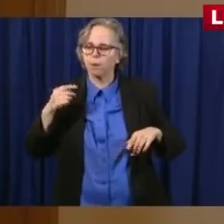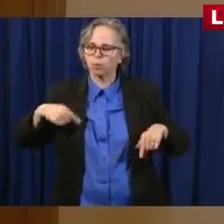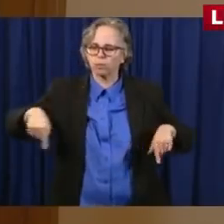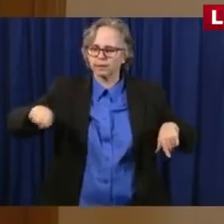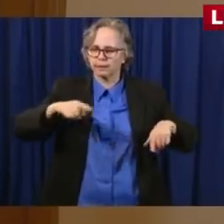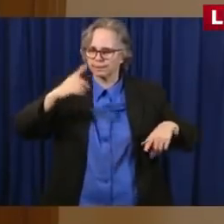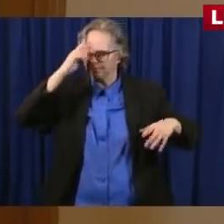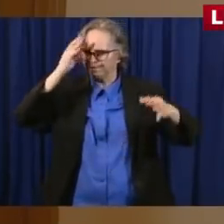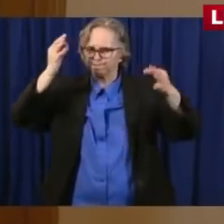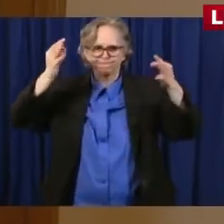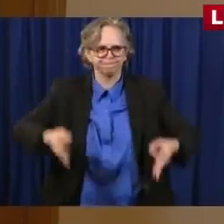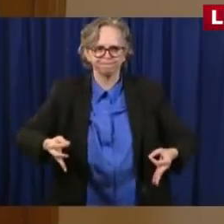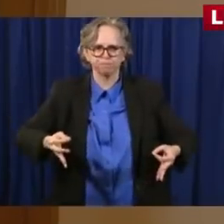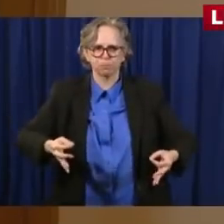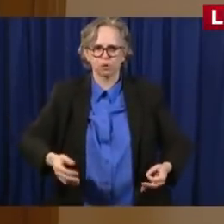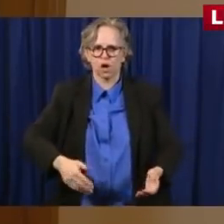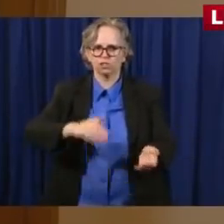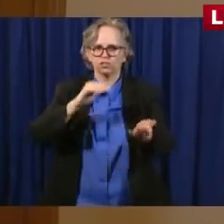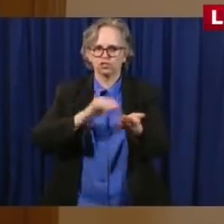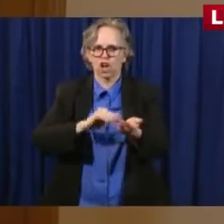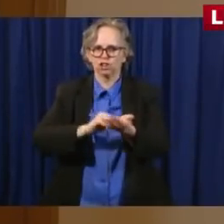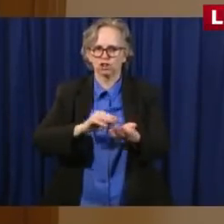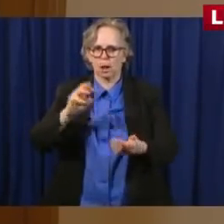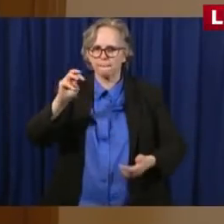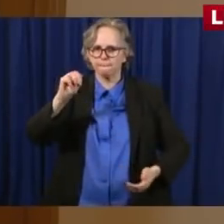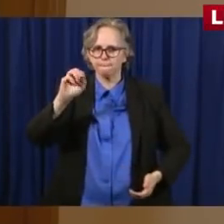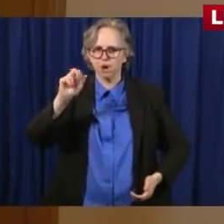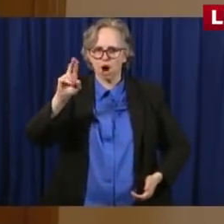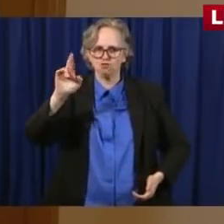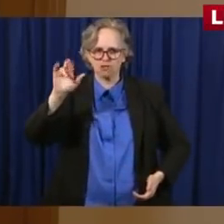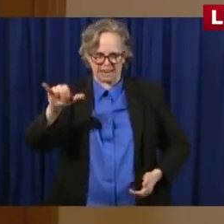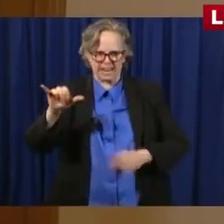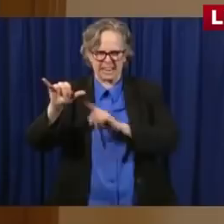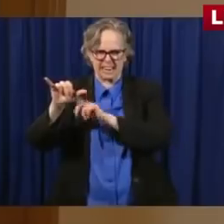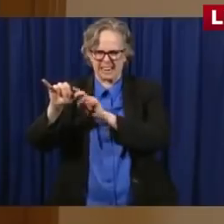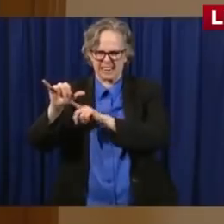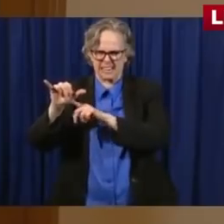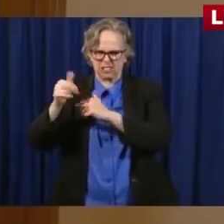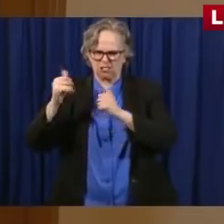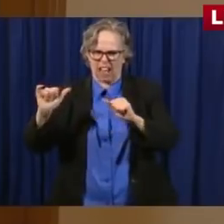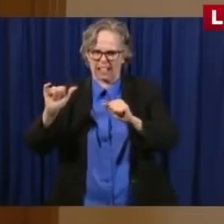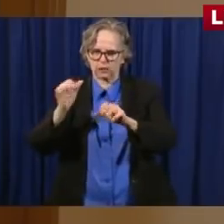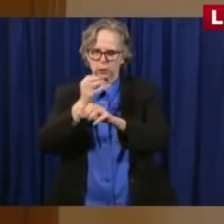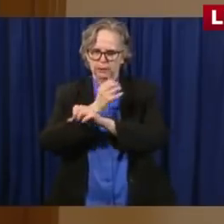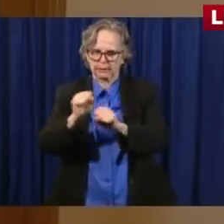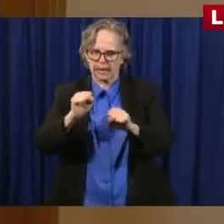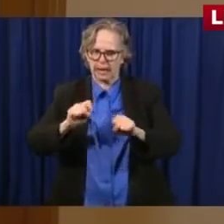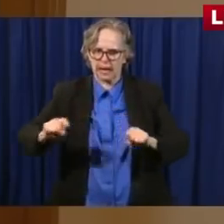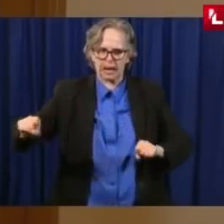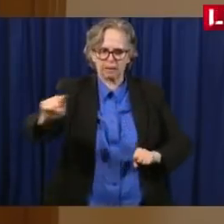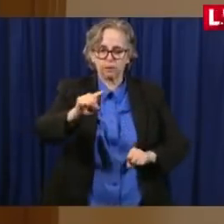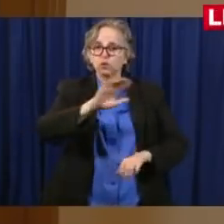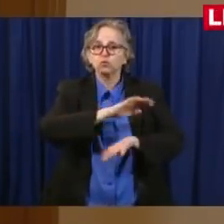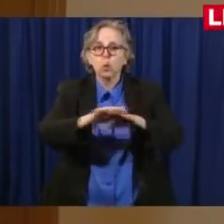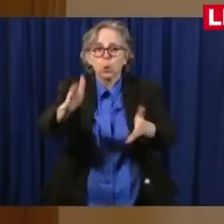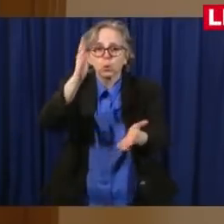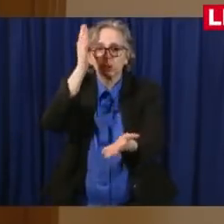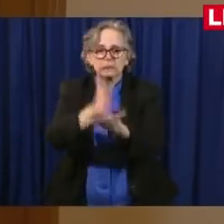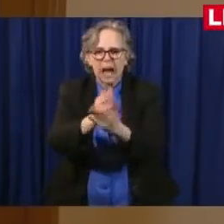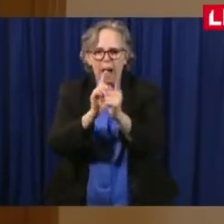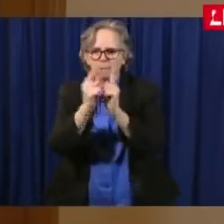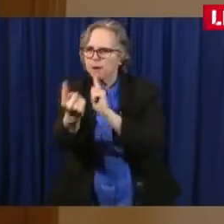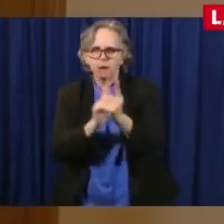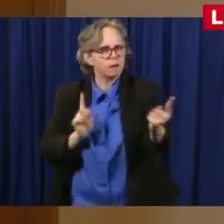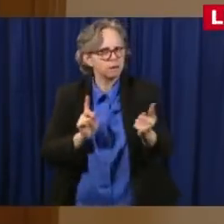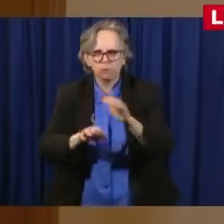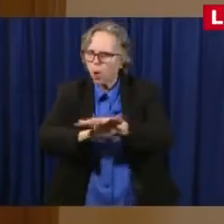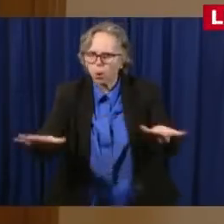DIFFICULT DECISIONS, THEY ARE SAYING DR. MURRAY IS TRYING TO SAY TO YOU, DON’T STOP DOING WHAT YOU ARE DOING.